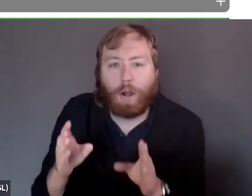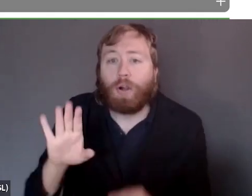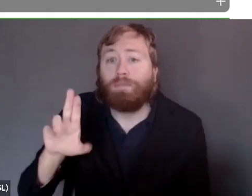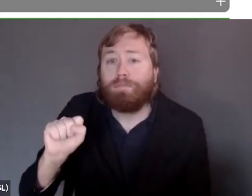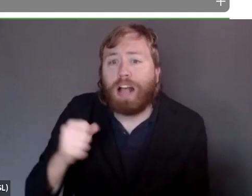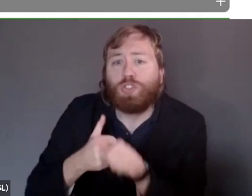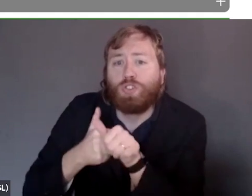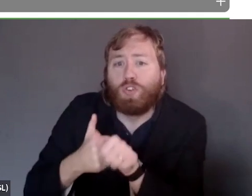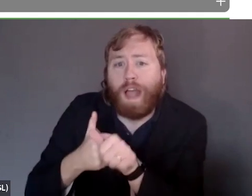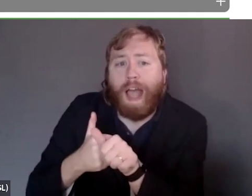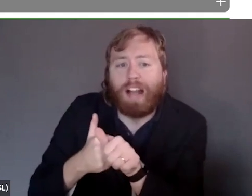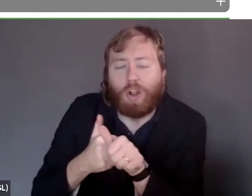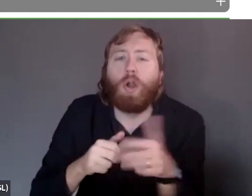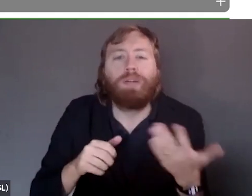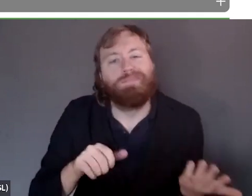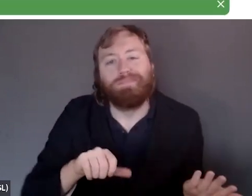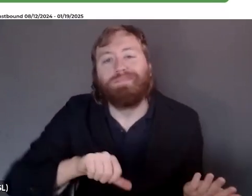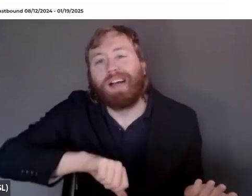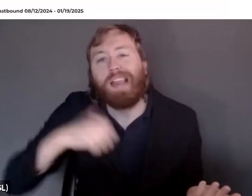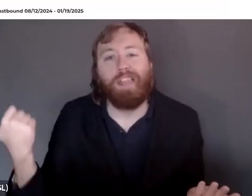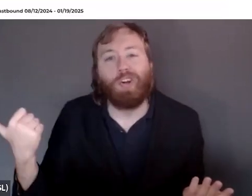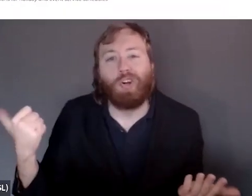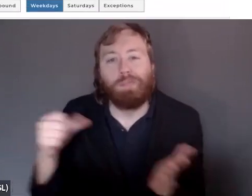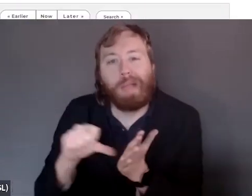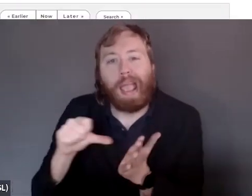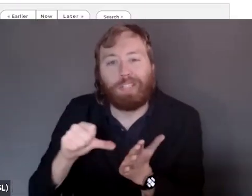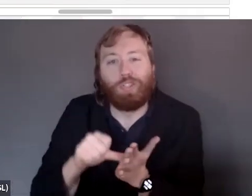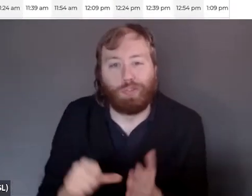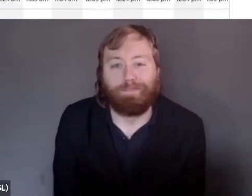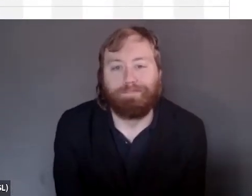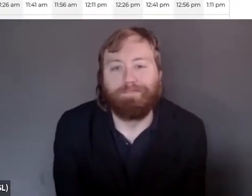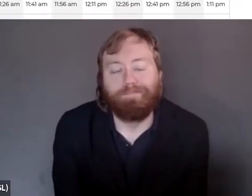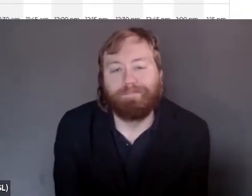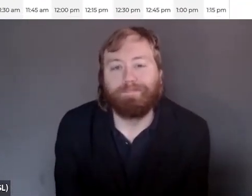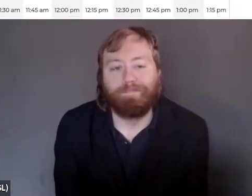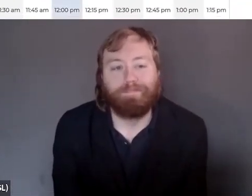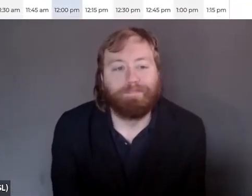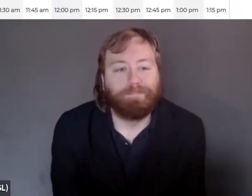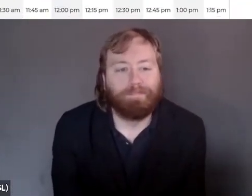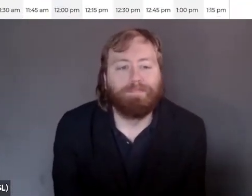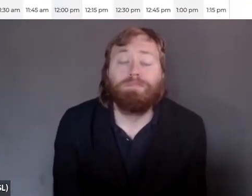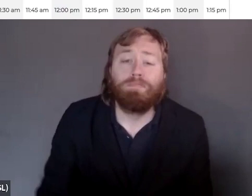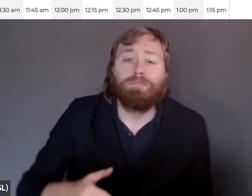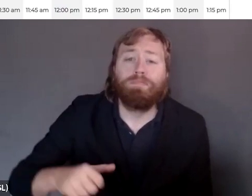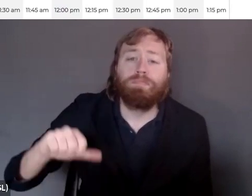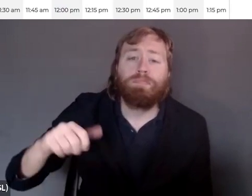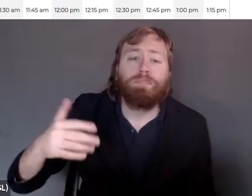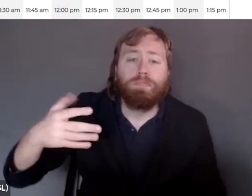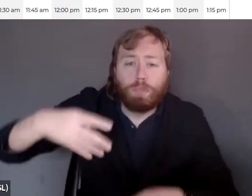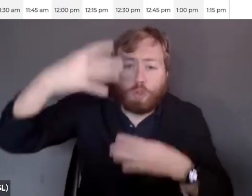It's going to take us to a different page. As I keep scrolling down, there are some other buttons on the page.